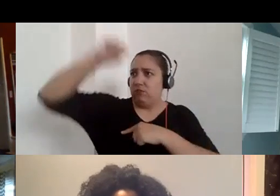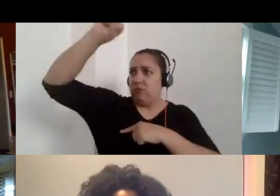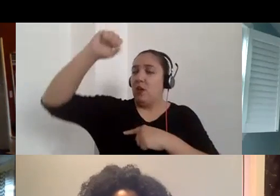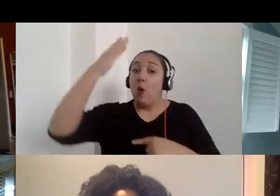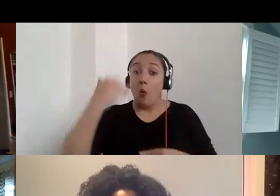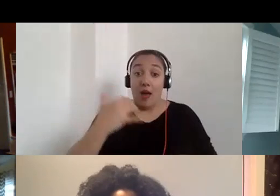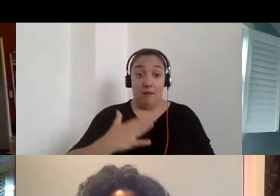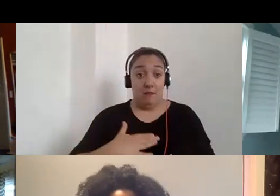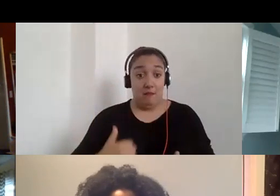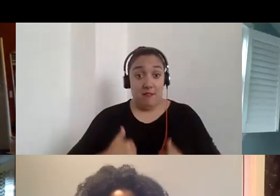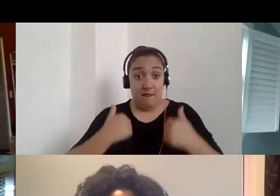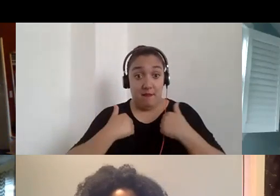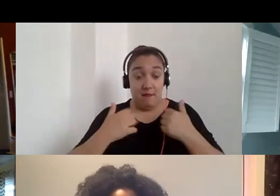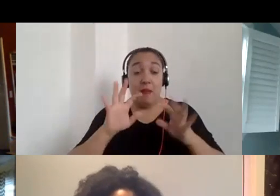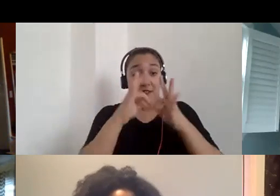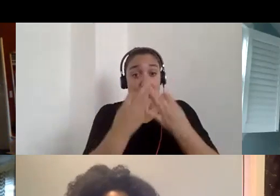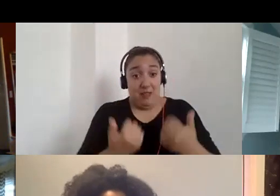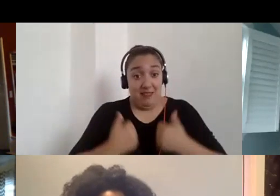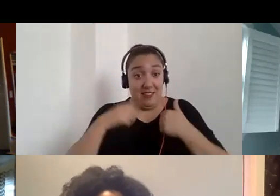And she got married in 1967.